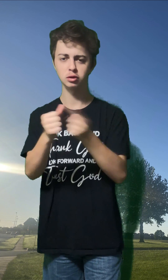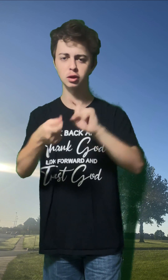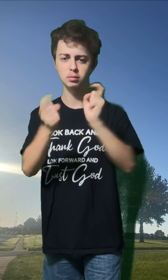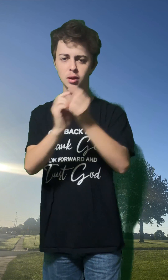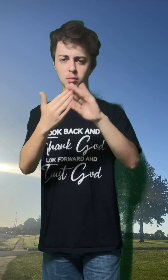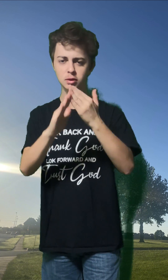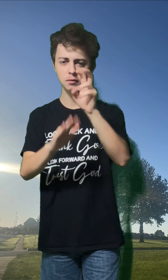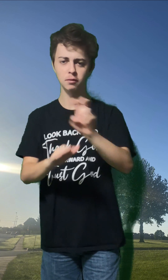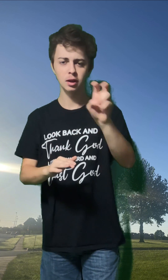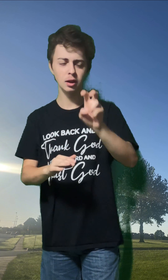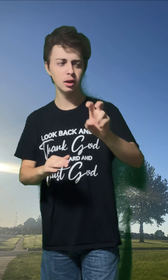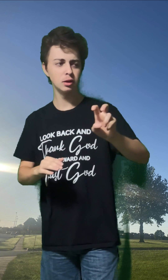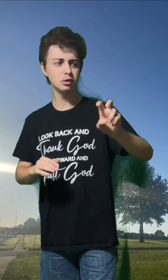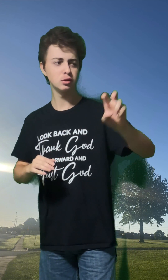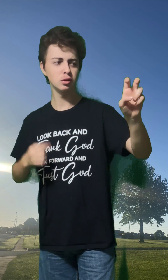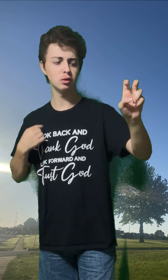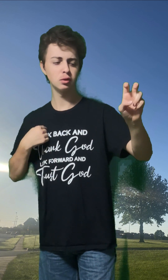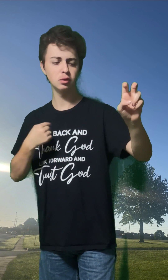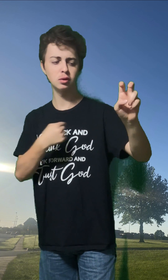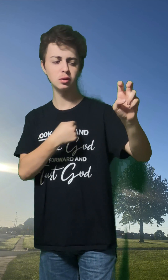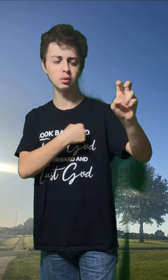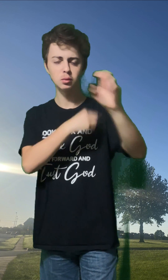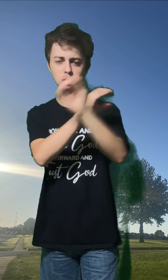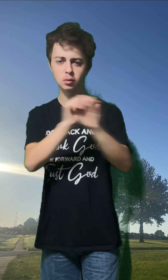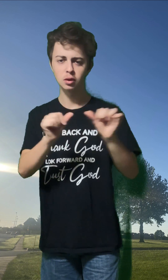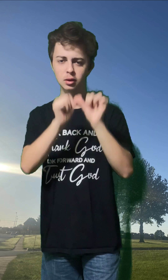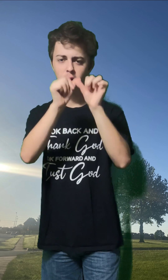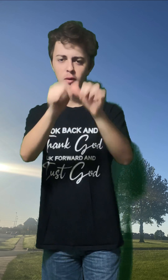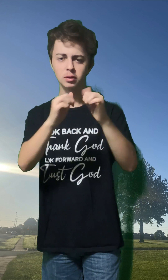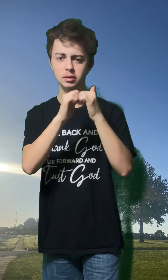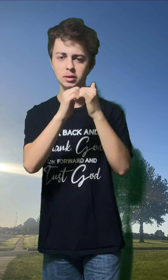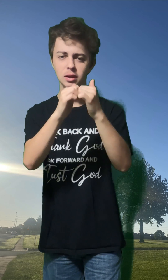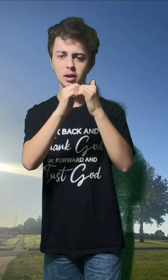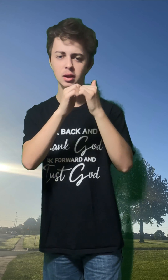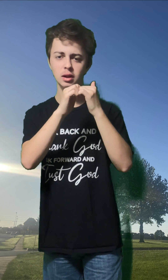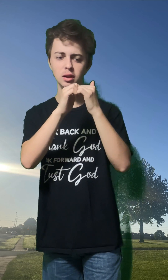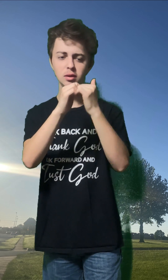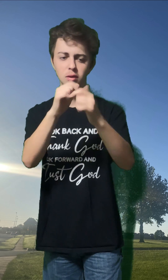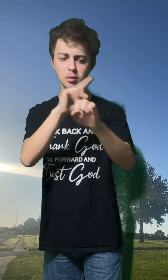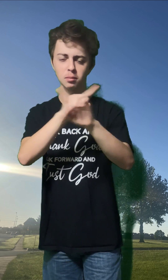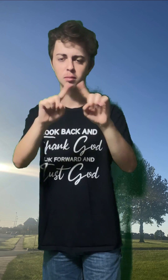Change becomes an adventure We're no longer together